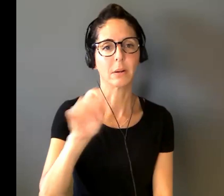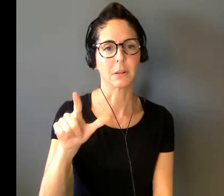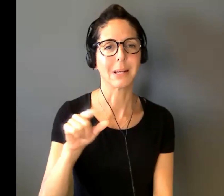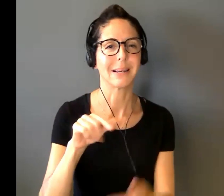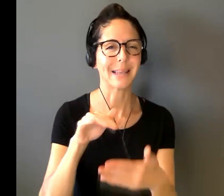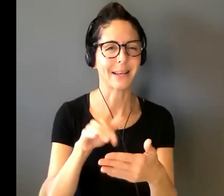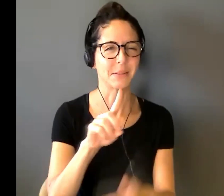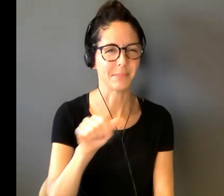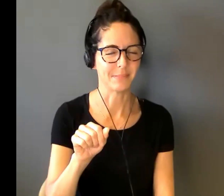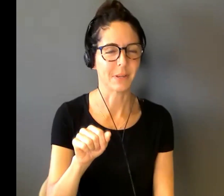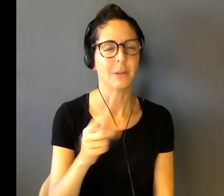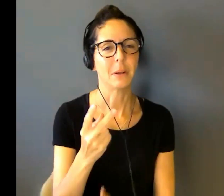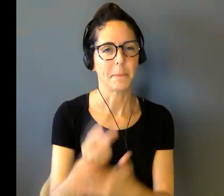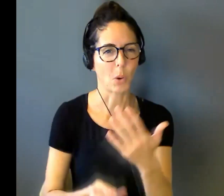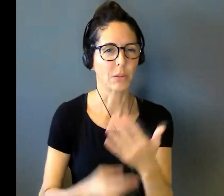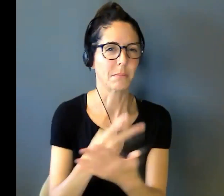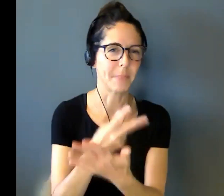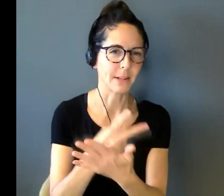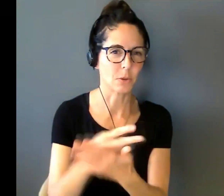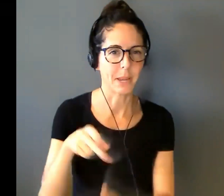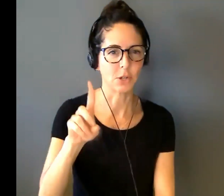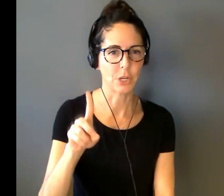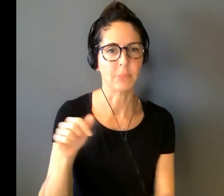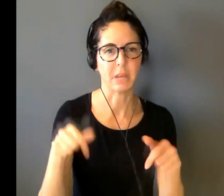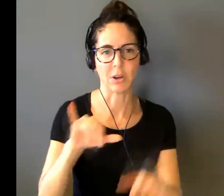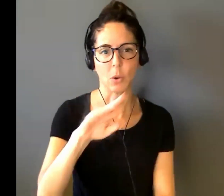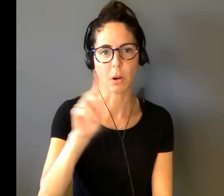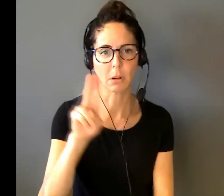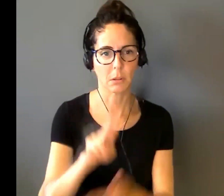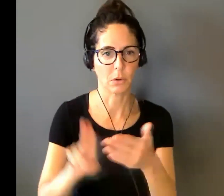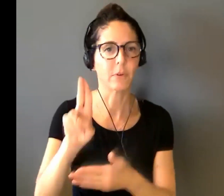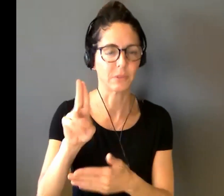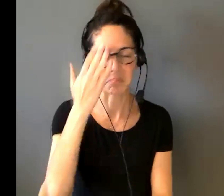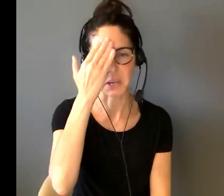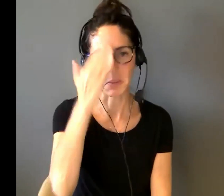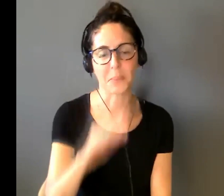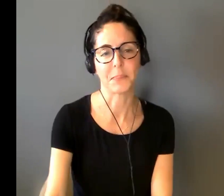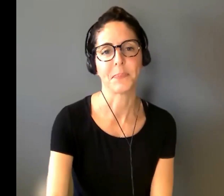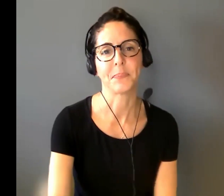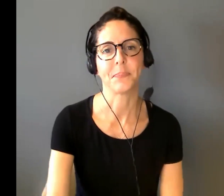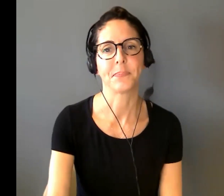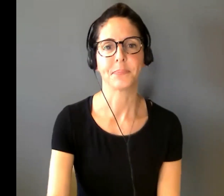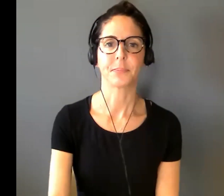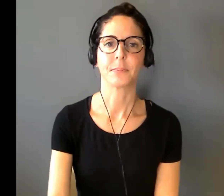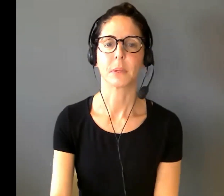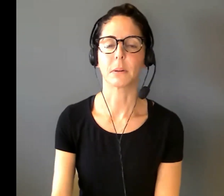of Masters and PhD at York University. >> DR. EVELYN KISSI: Unfortunately,